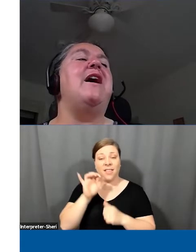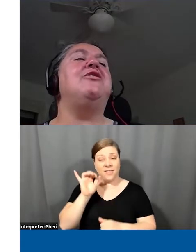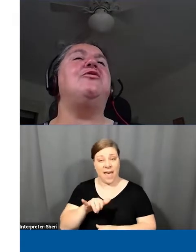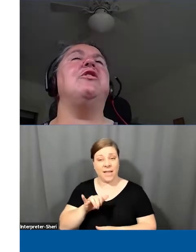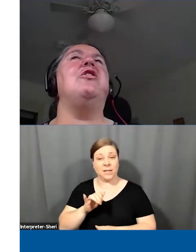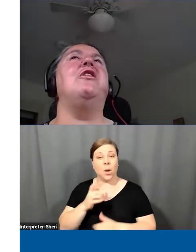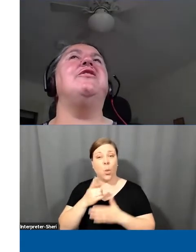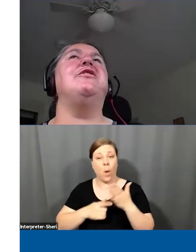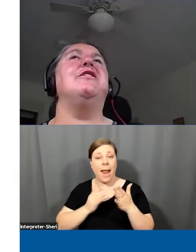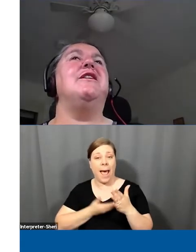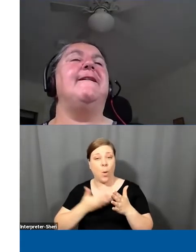asked for constantly.